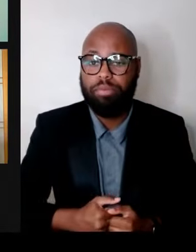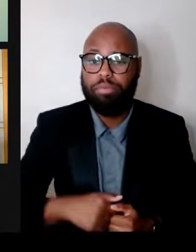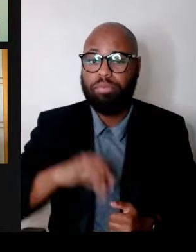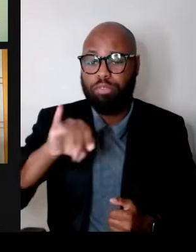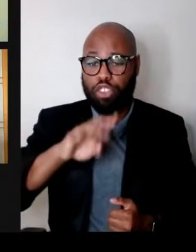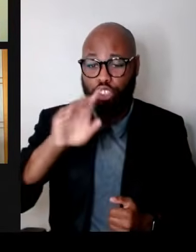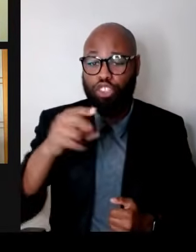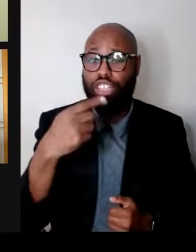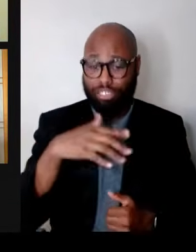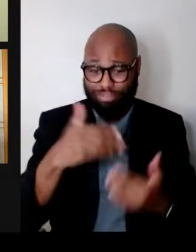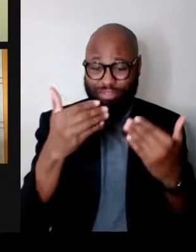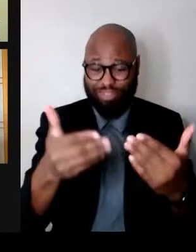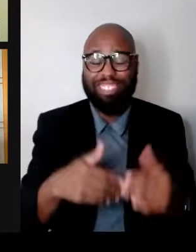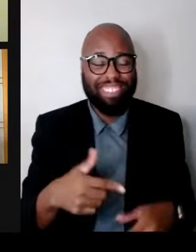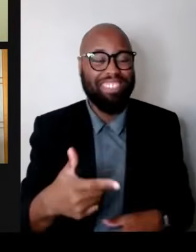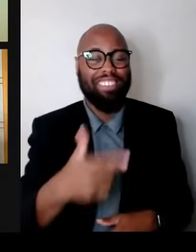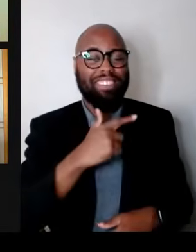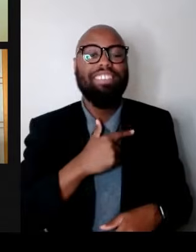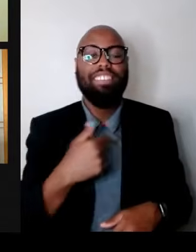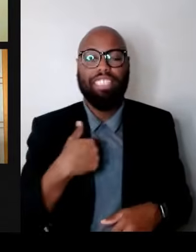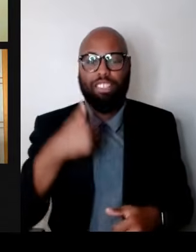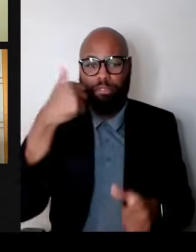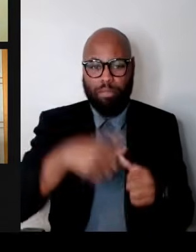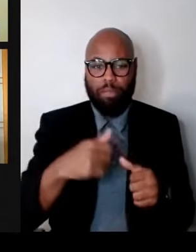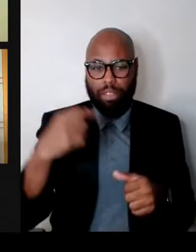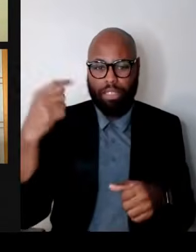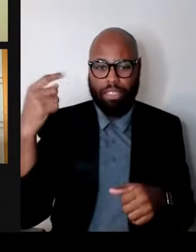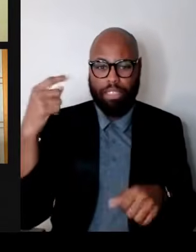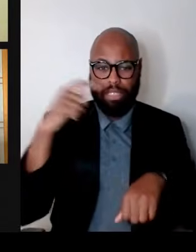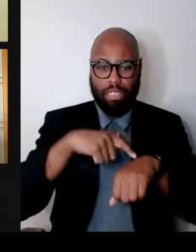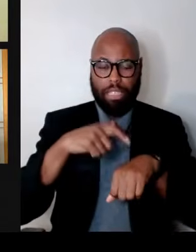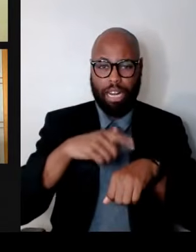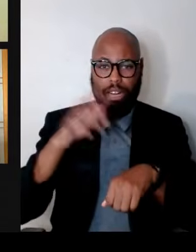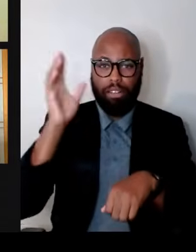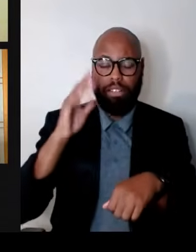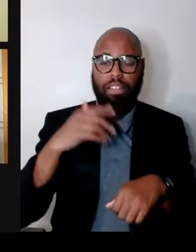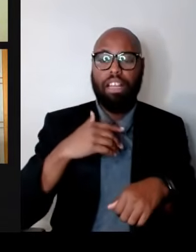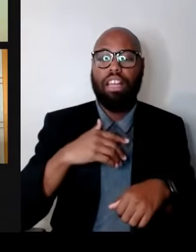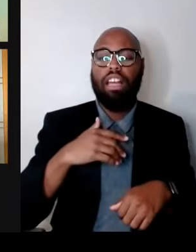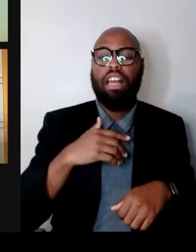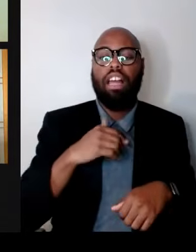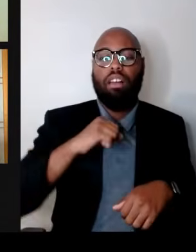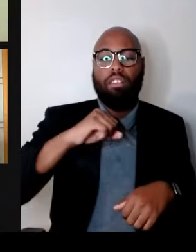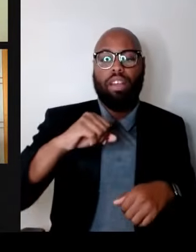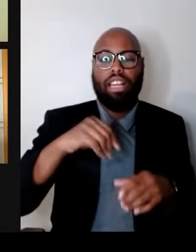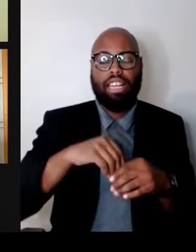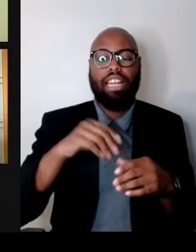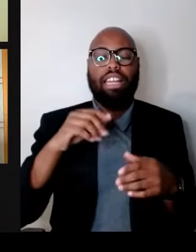I remember a time when pushback in the community, I'm an elder. I came up in the '70s.